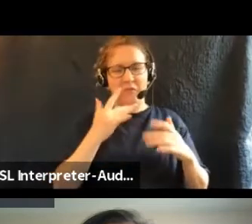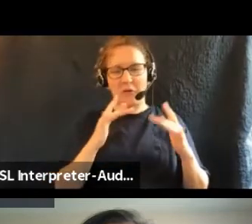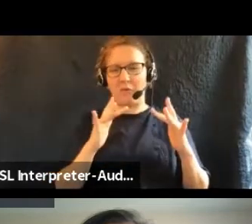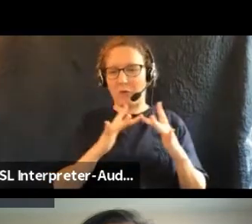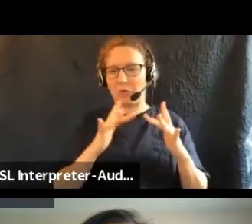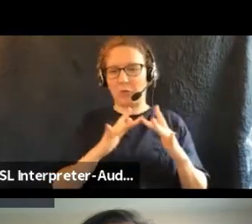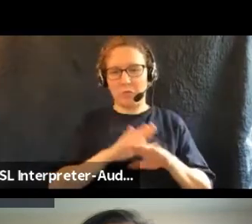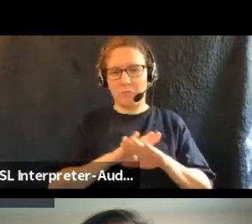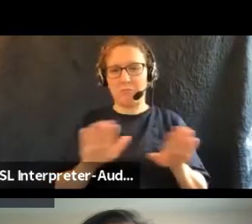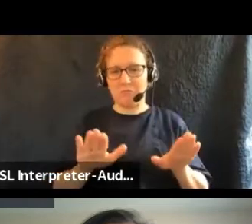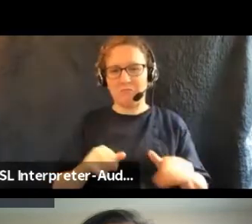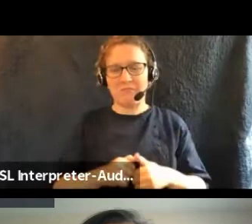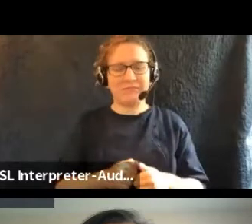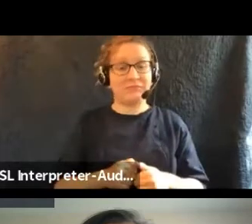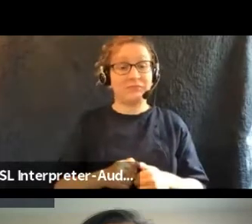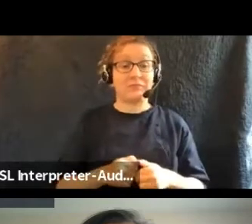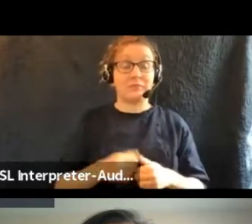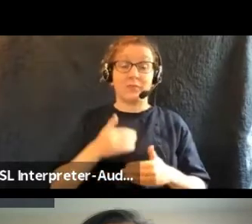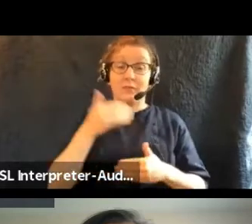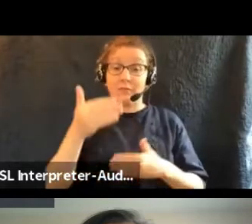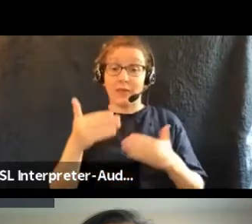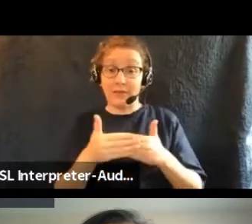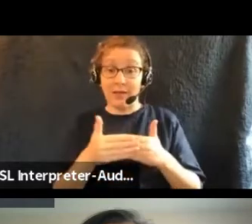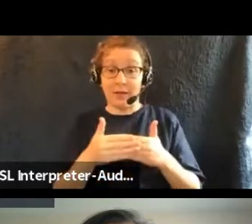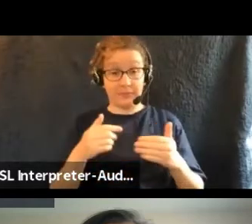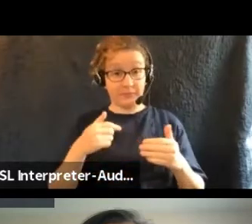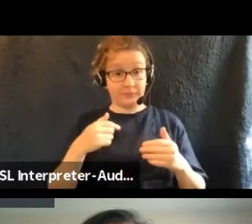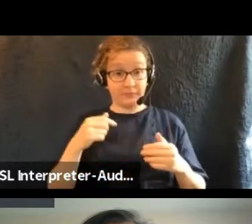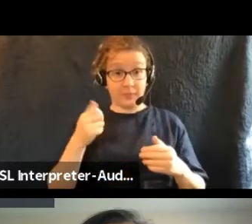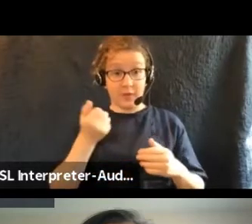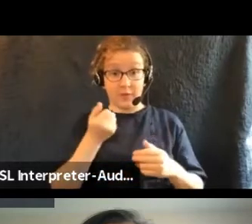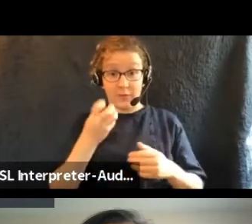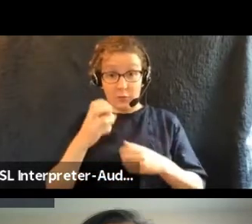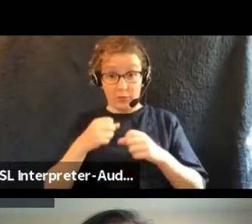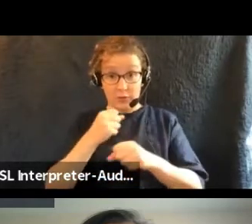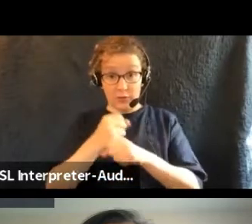So I actually returned to graduate school a few years after working in the workforce